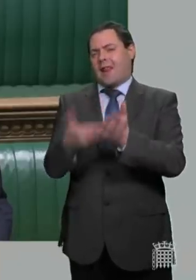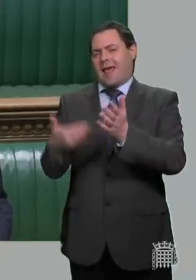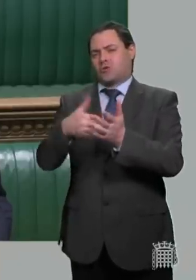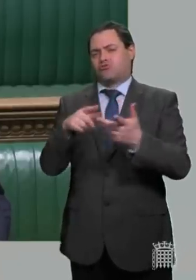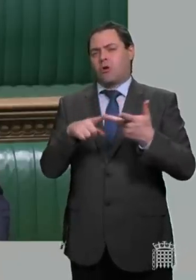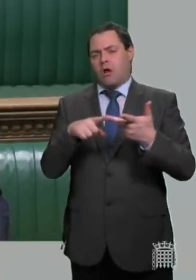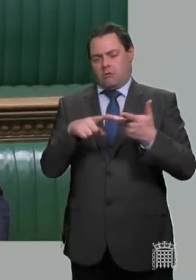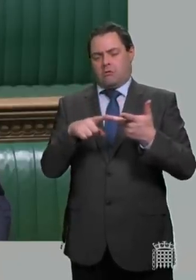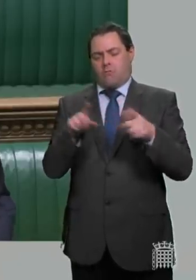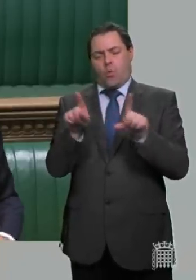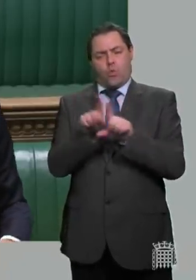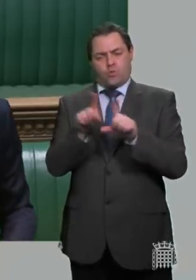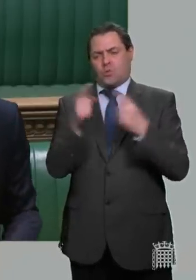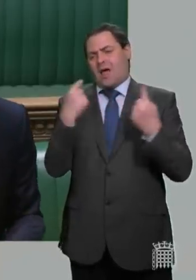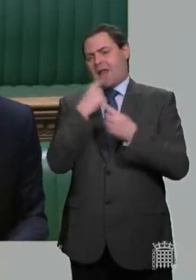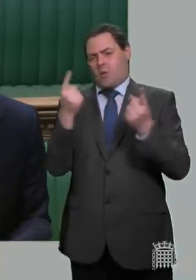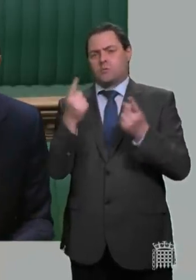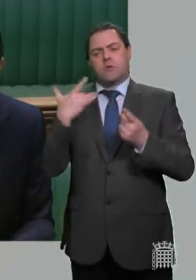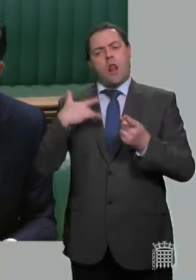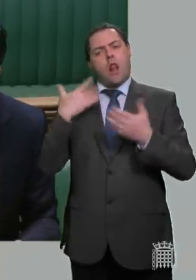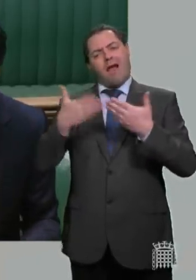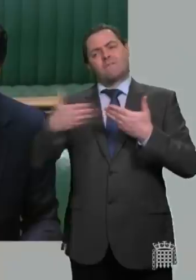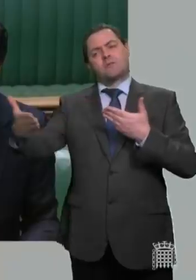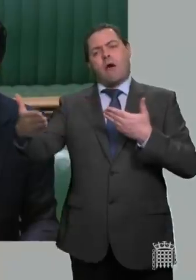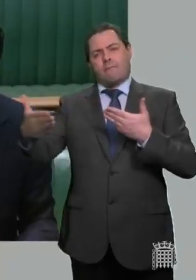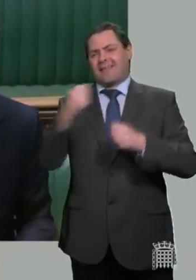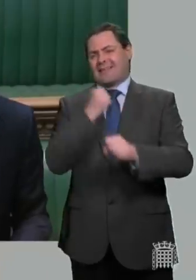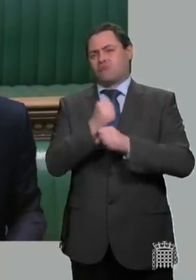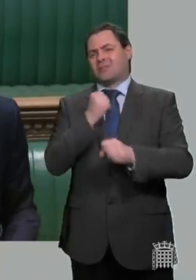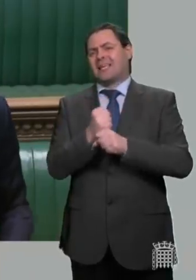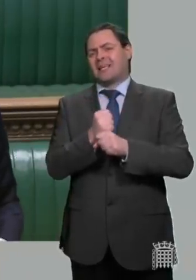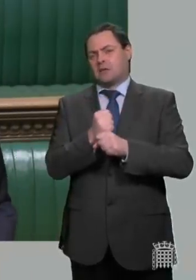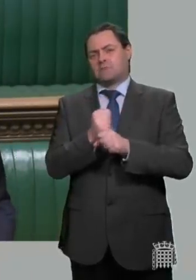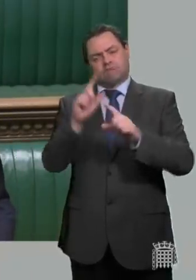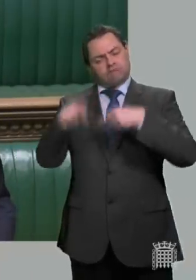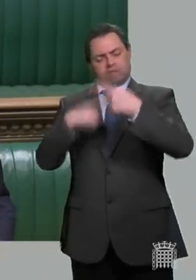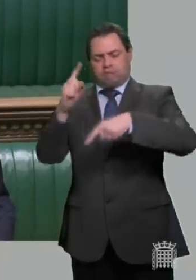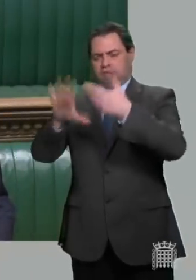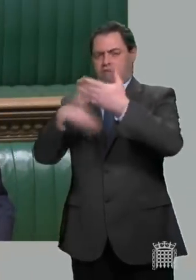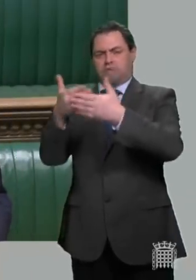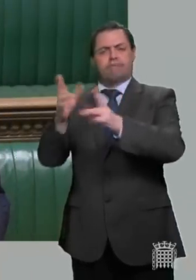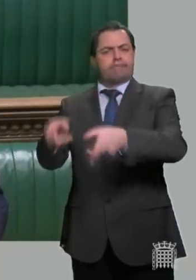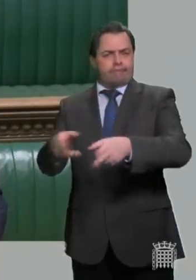I am today announcing a lifetime commitment, guaranteeing funding forever. I thank the